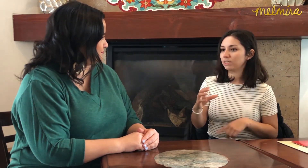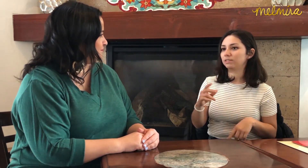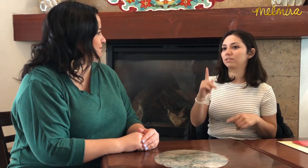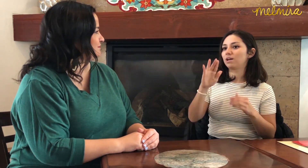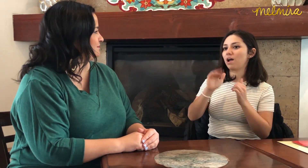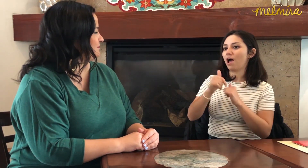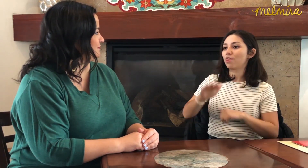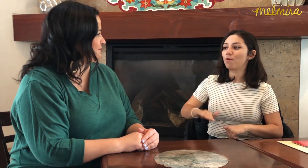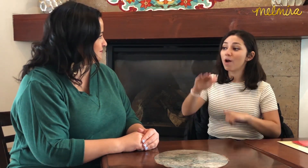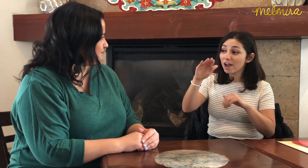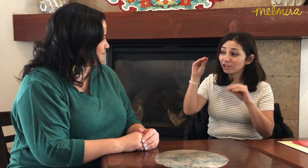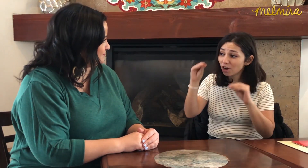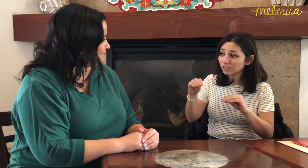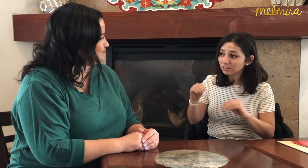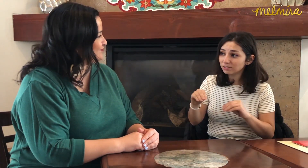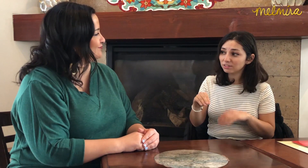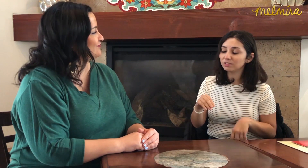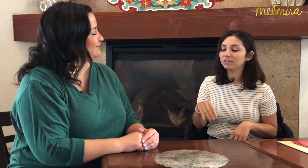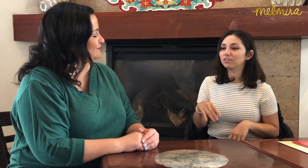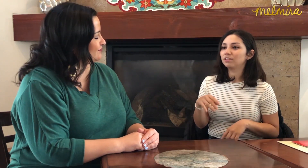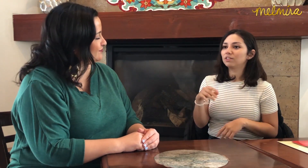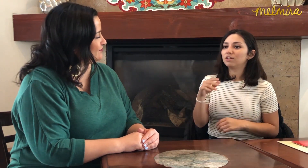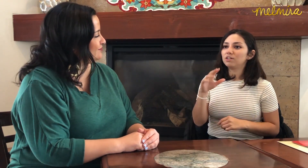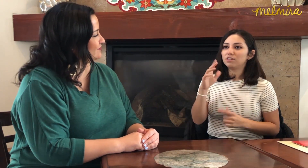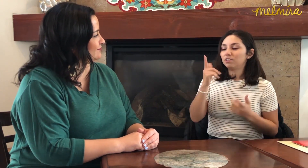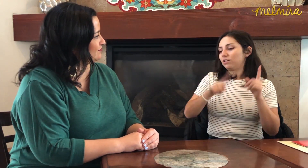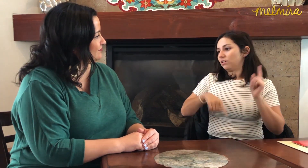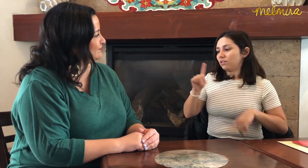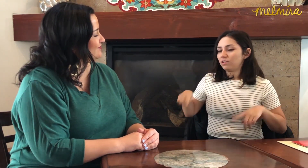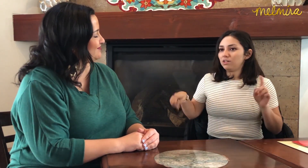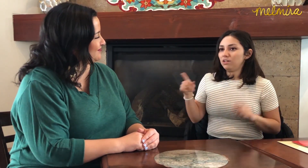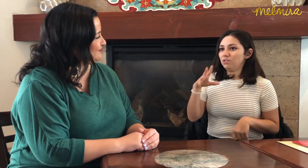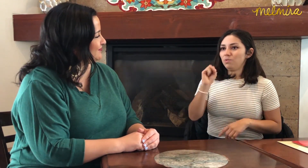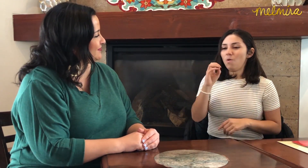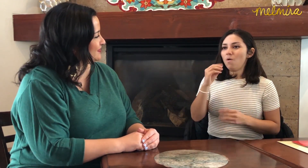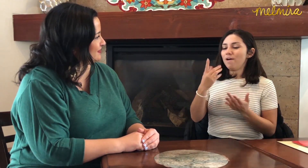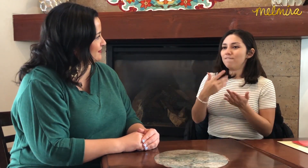their culture and how they were raised and taught. It varies.